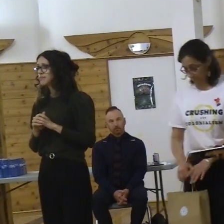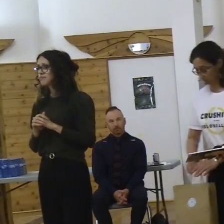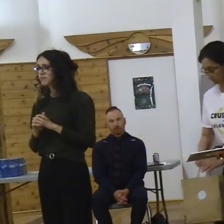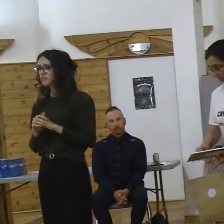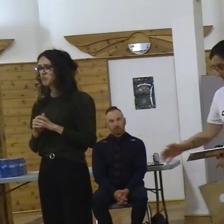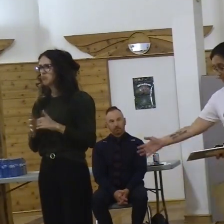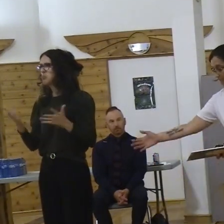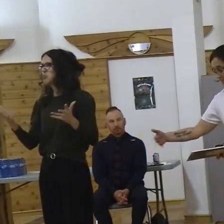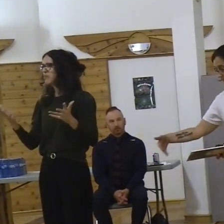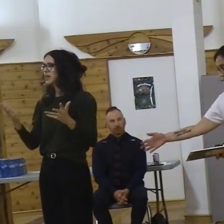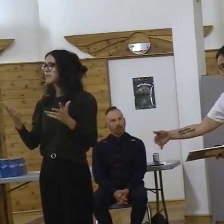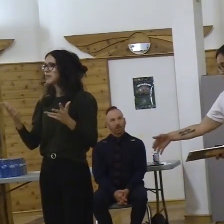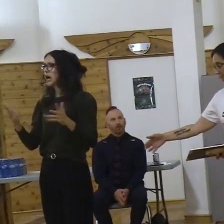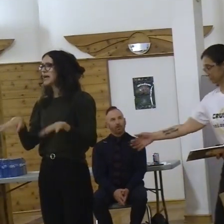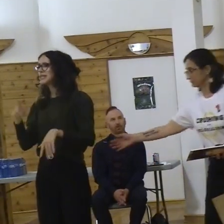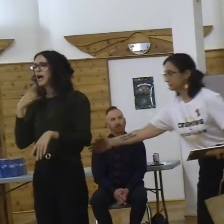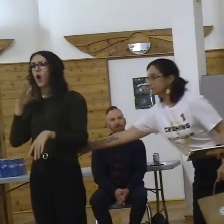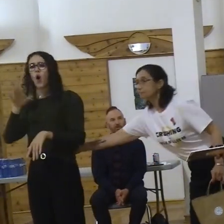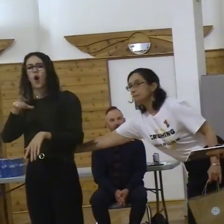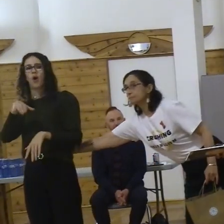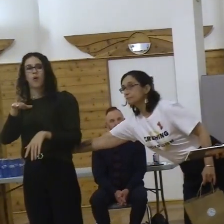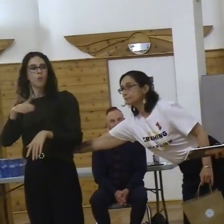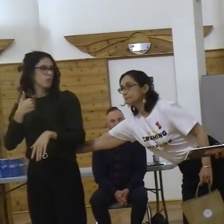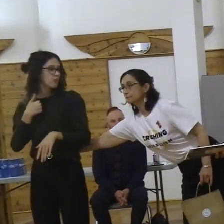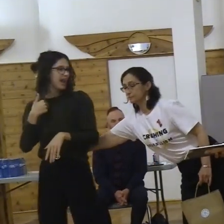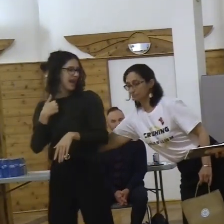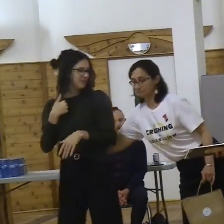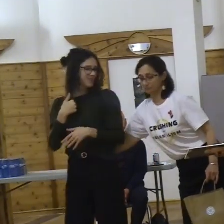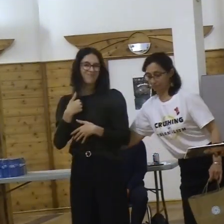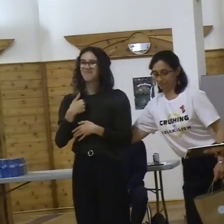We left you a tax and slept.